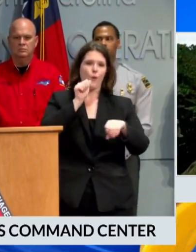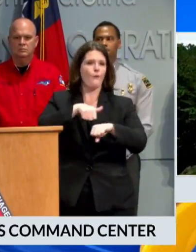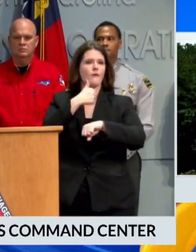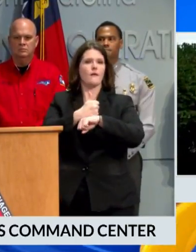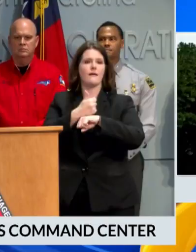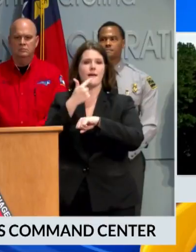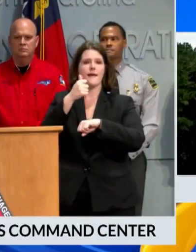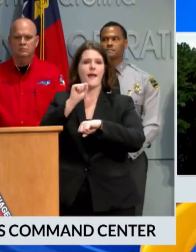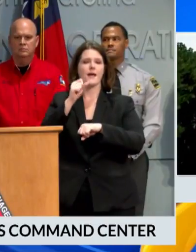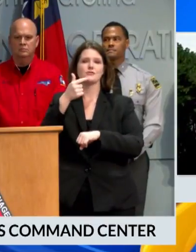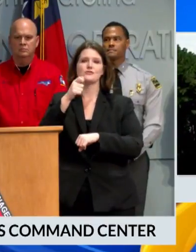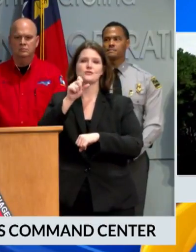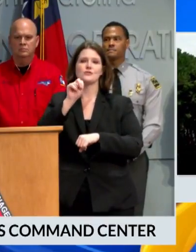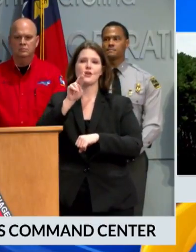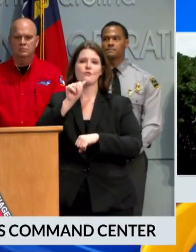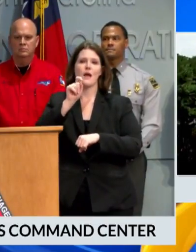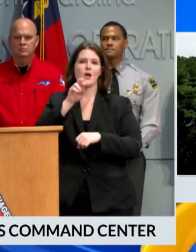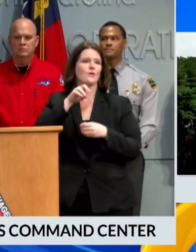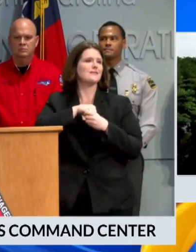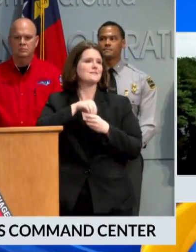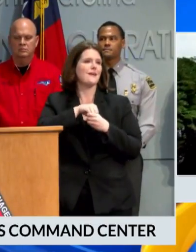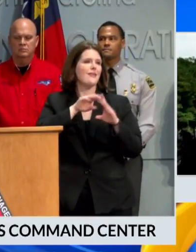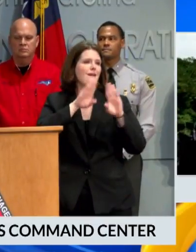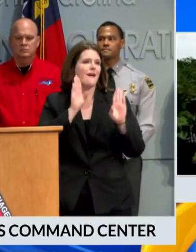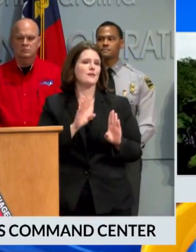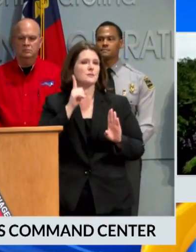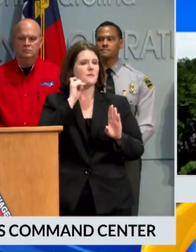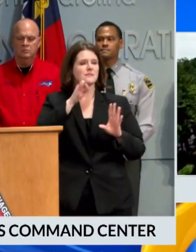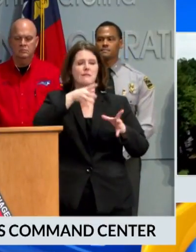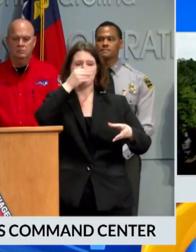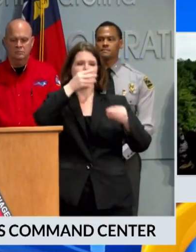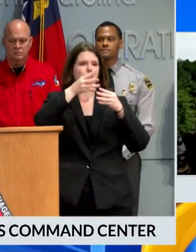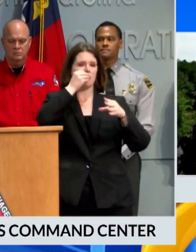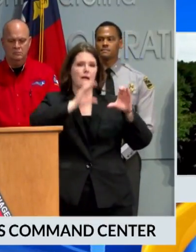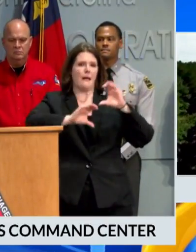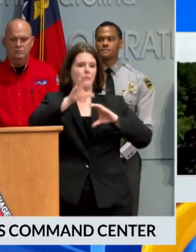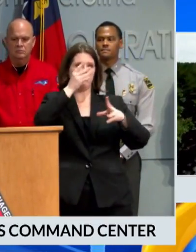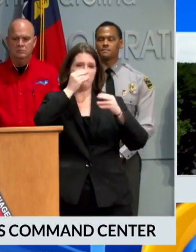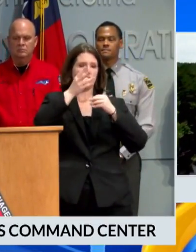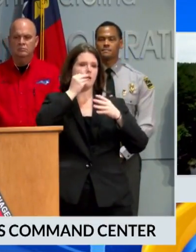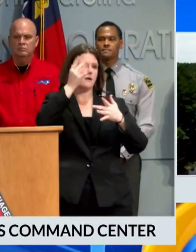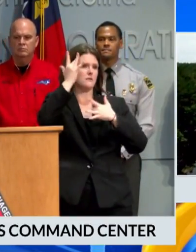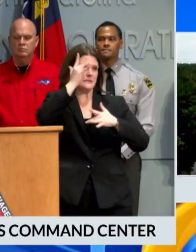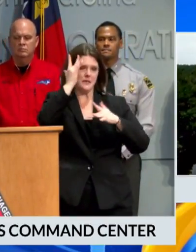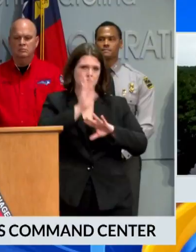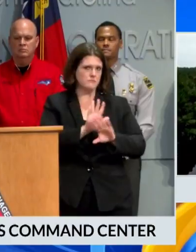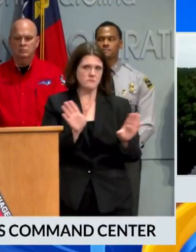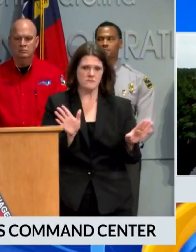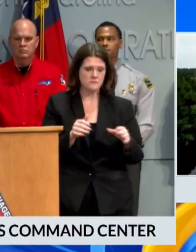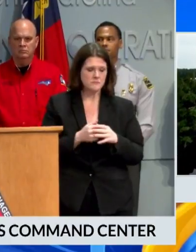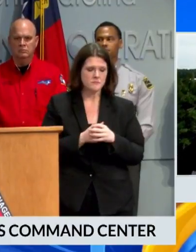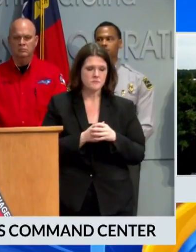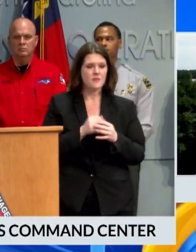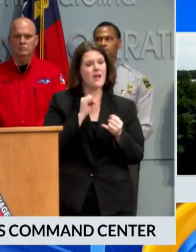TURNAROUND, DON'T DROWN. IF YOU HAVE FLOODING NEAR YOUR HOME, BE VERY CAREFUL, TOUCHING ELECTRICAL EQUIPMENT. IF YOU DO LOSE POWER, DO NOT